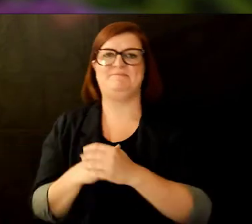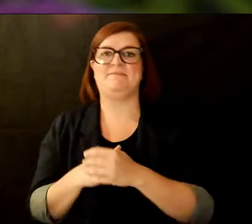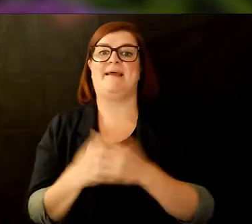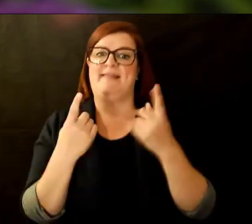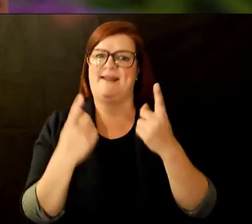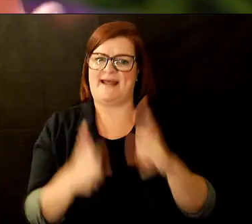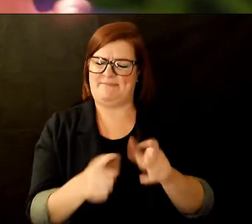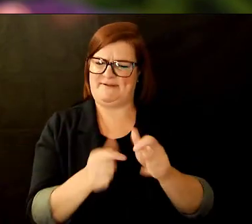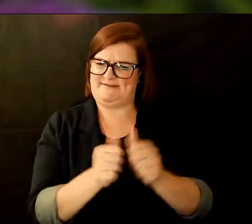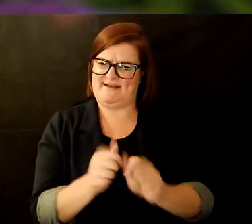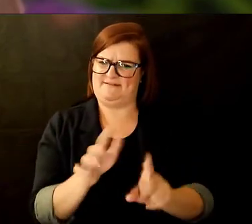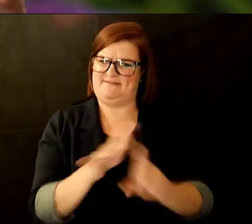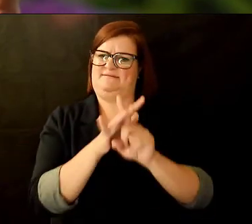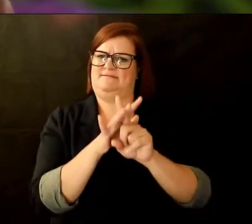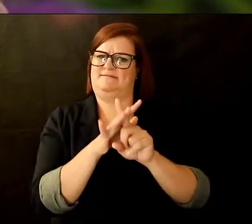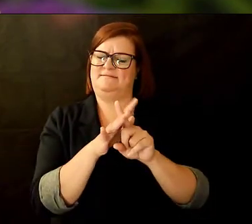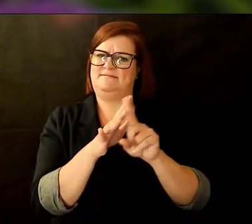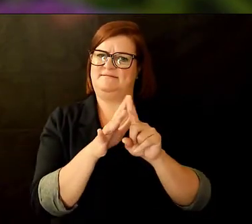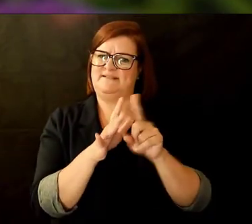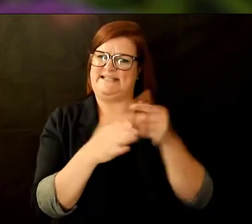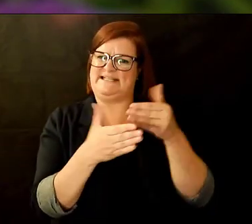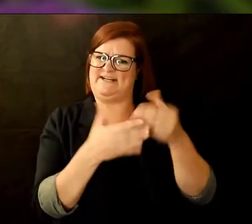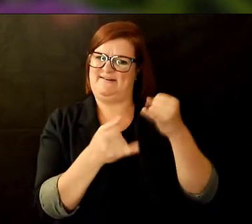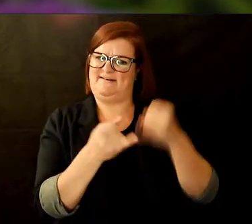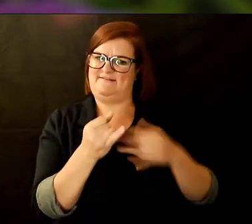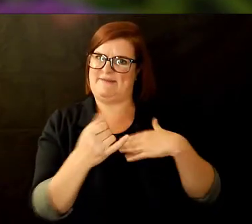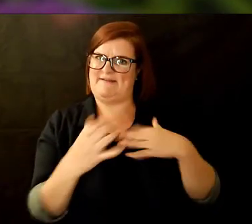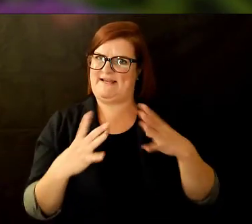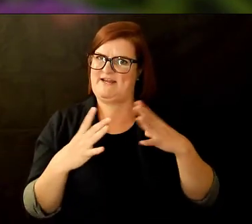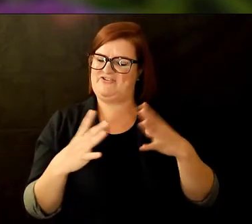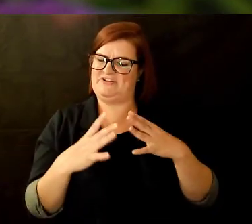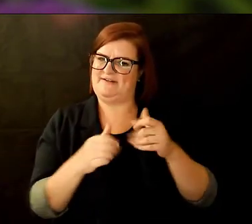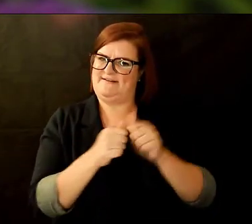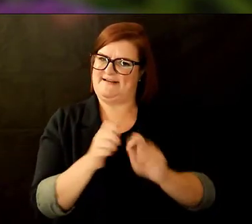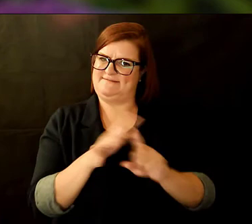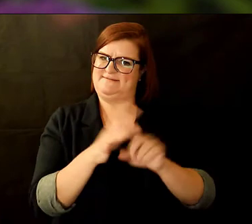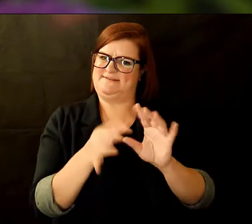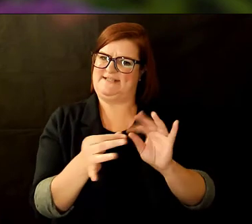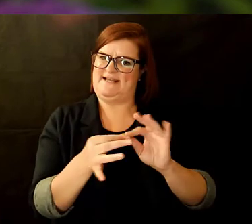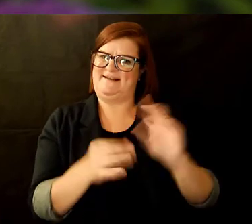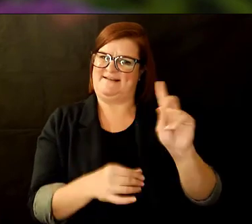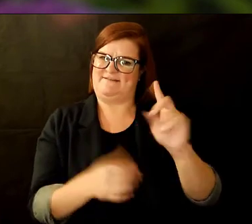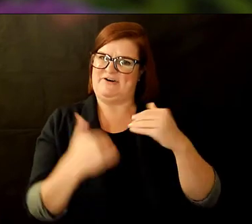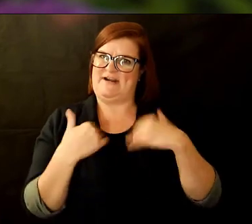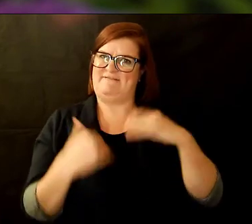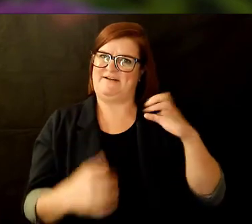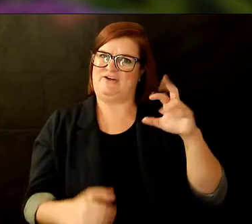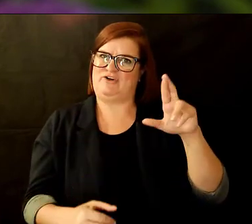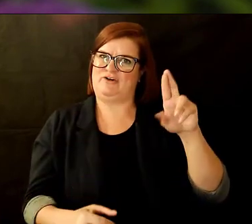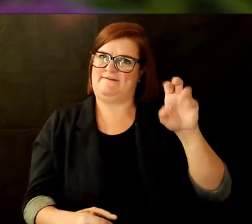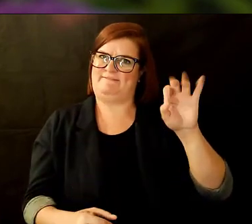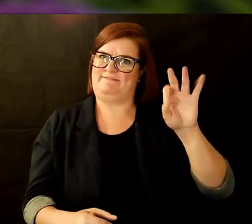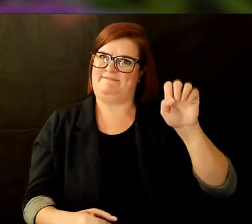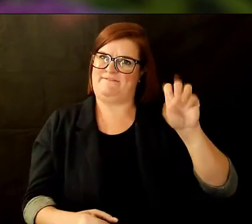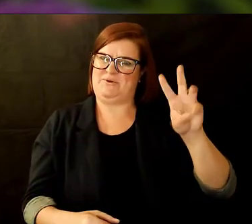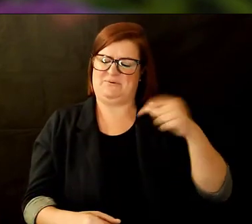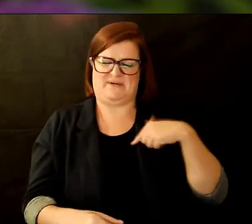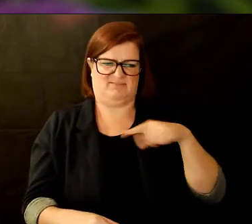And then I got a text close to the end of my vacation that Denver had a curfew. And I didn't know what it was about.